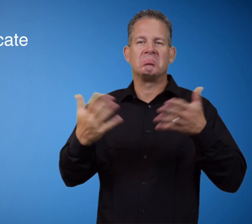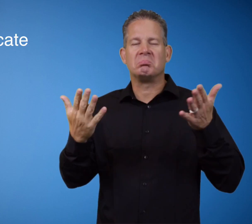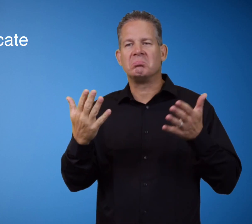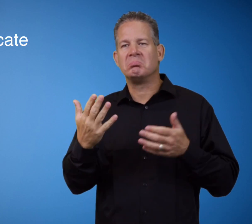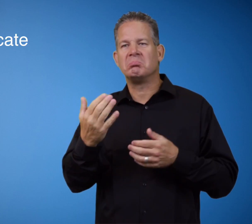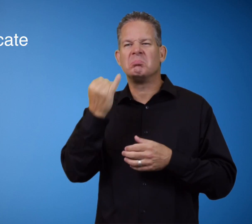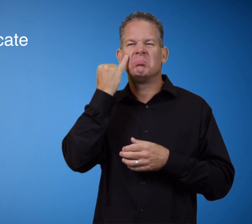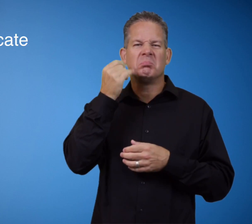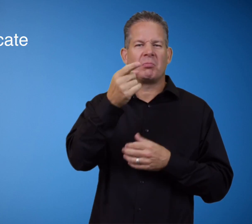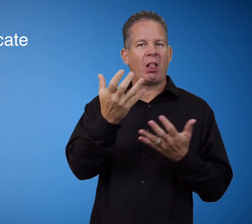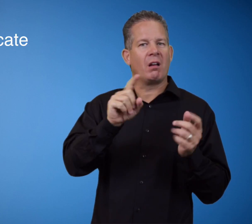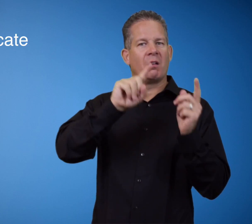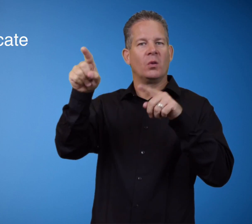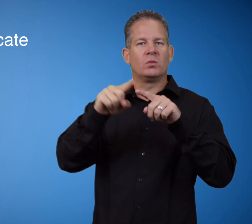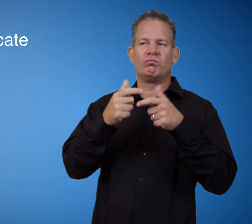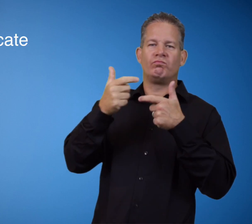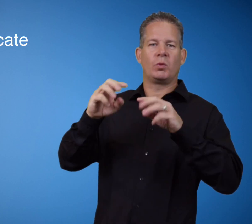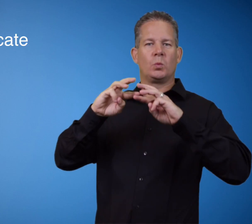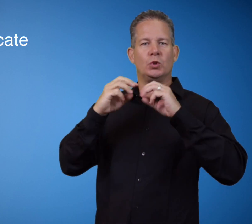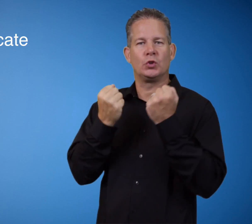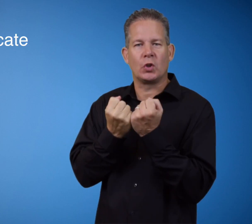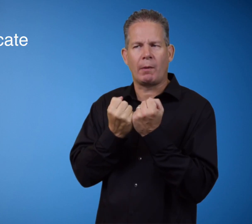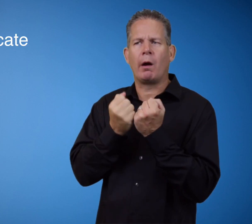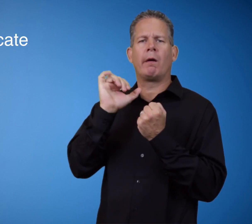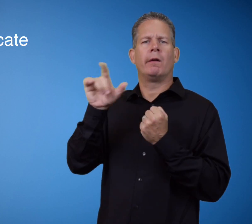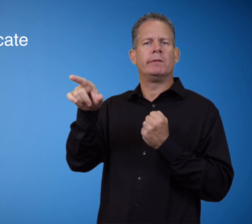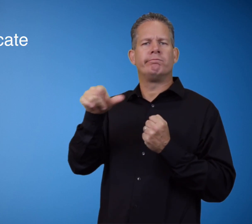For example, if you were going to go to a workshop, but the workshop was not going